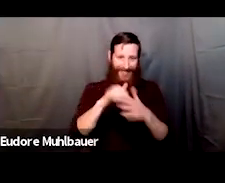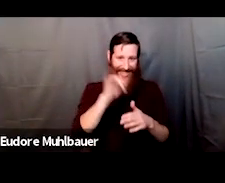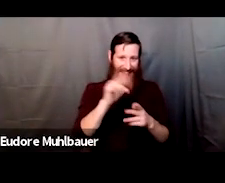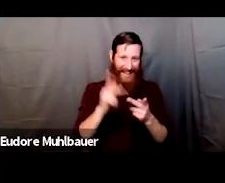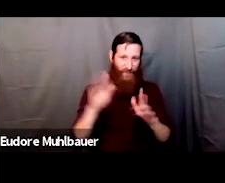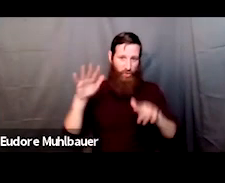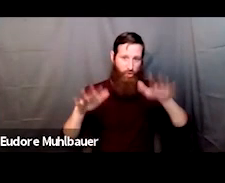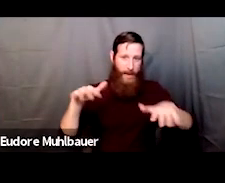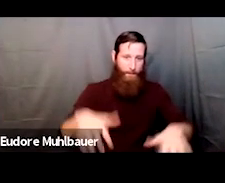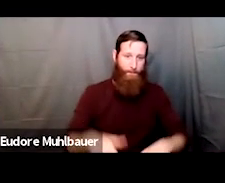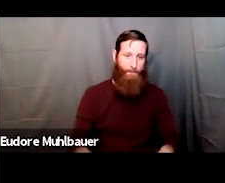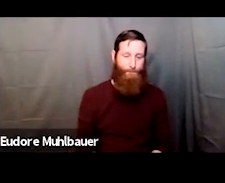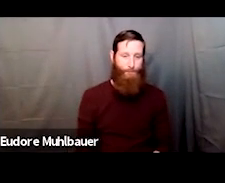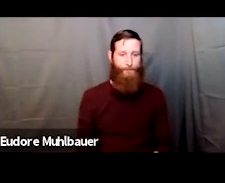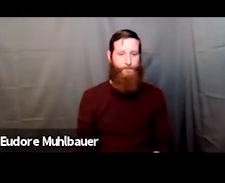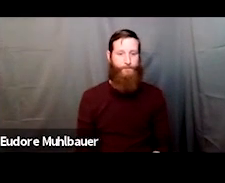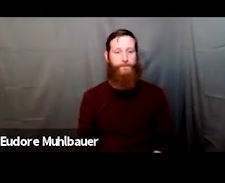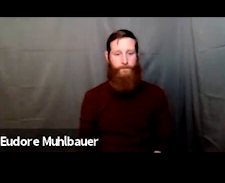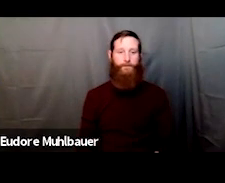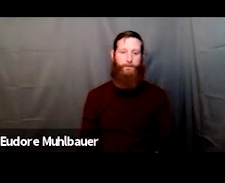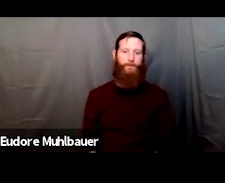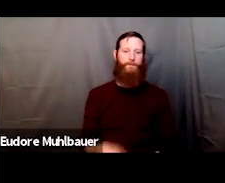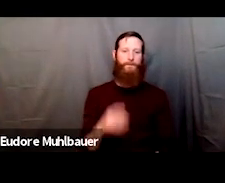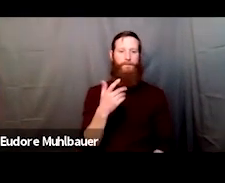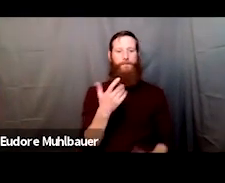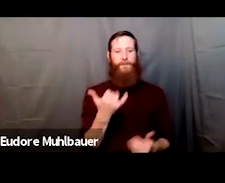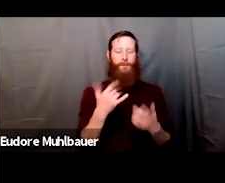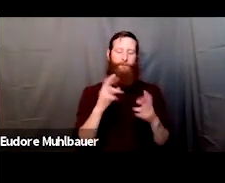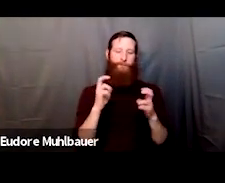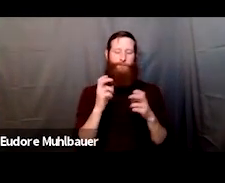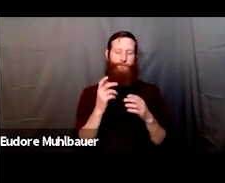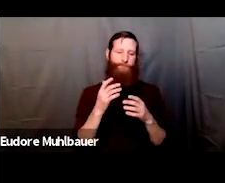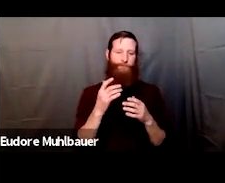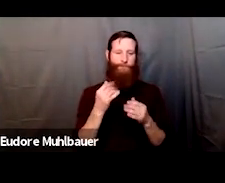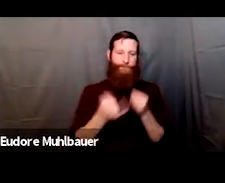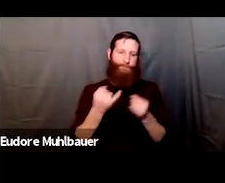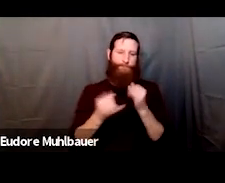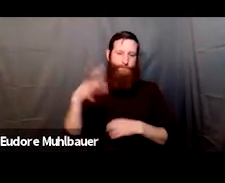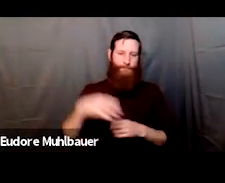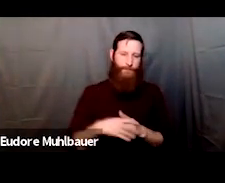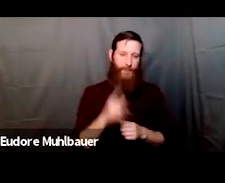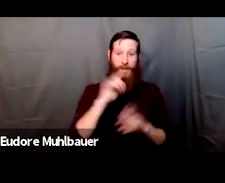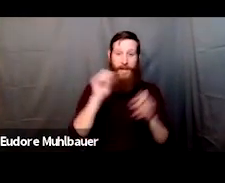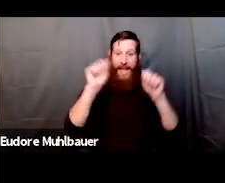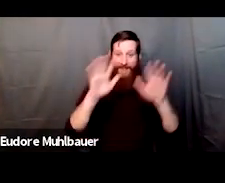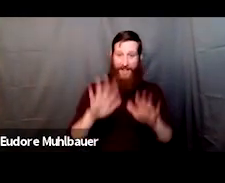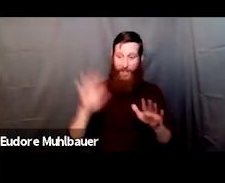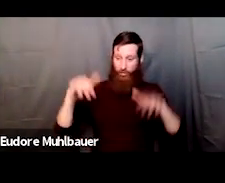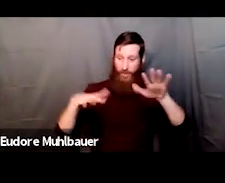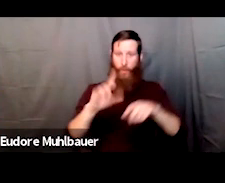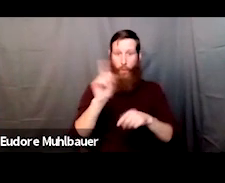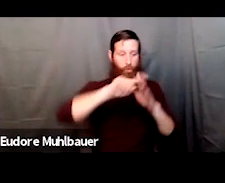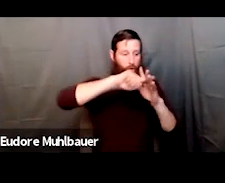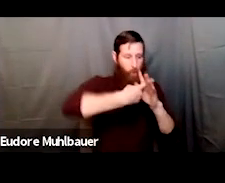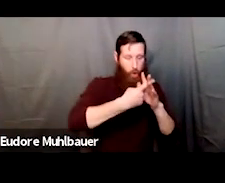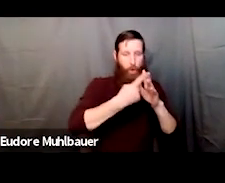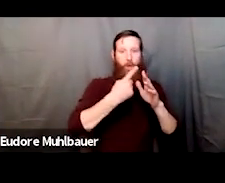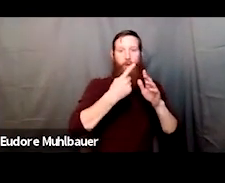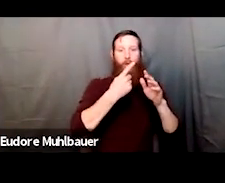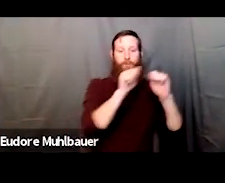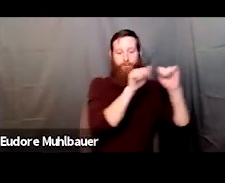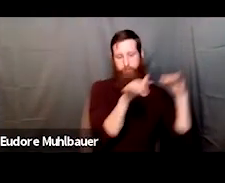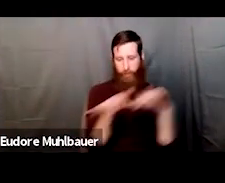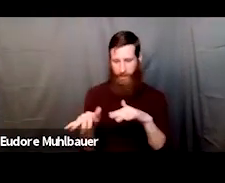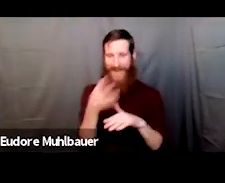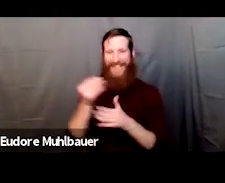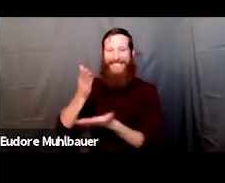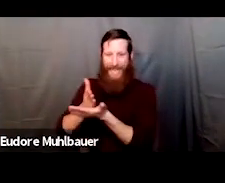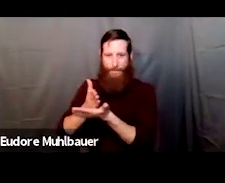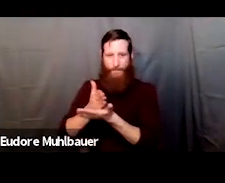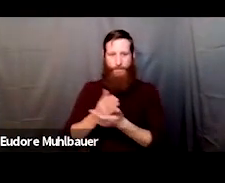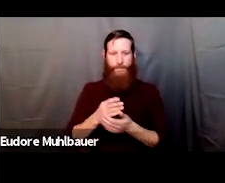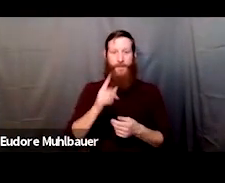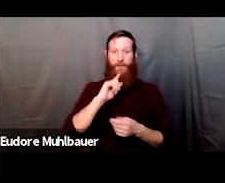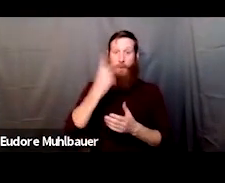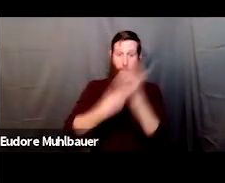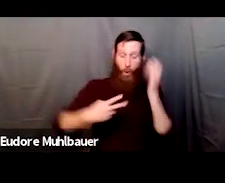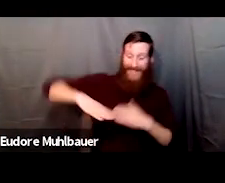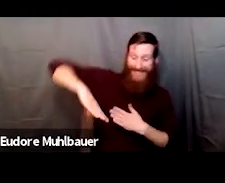To wrap this section up, avalanche terrain is anywhere that an avalanche can start, run or stop. For our decision making purposes, that includes the steep area